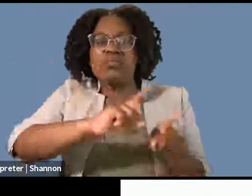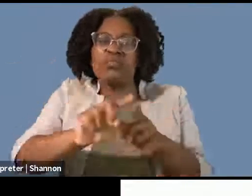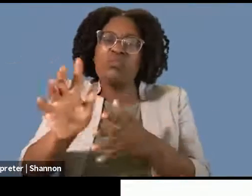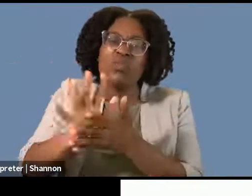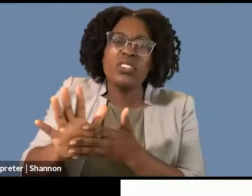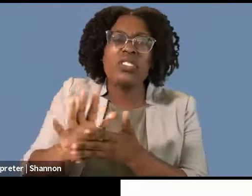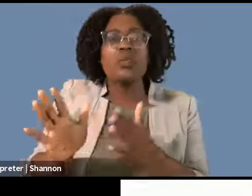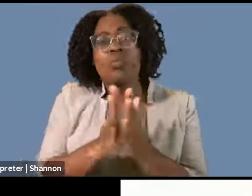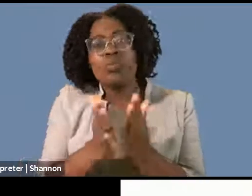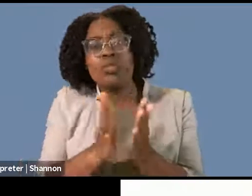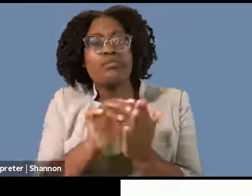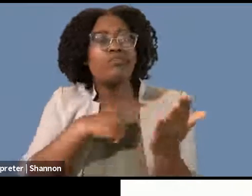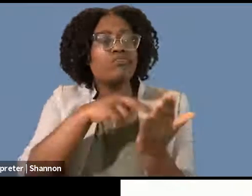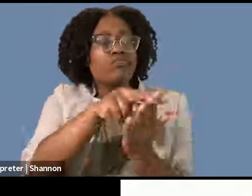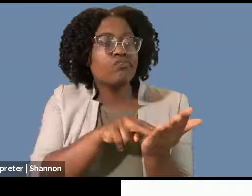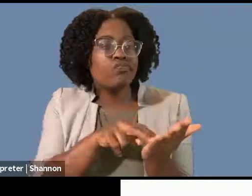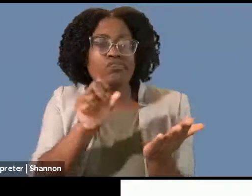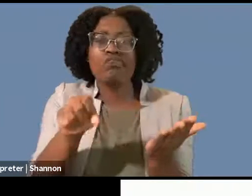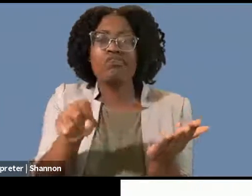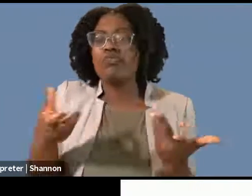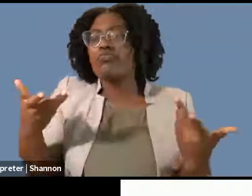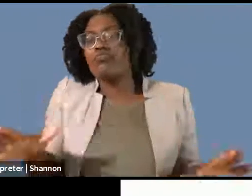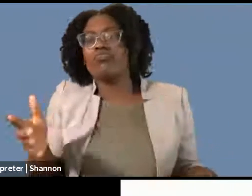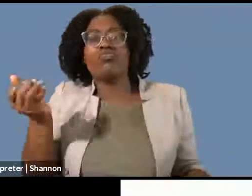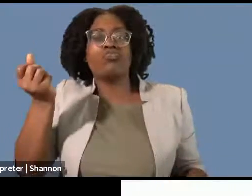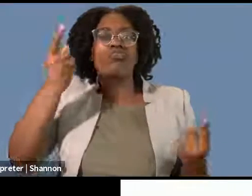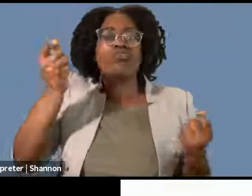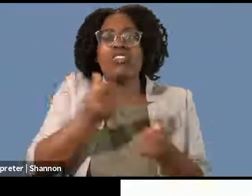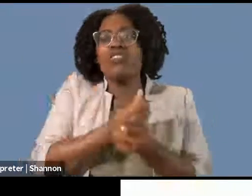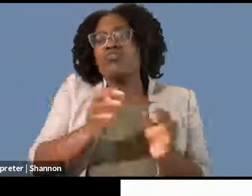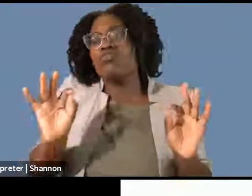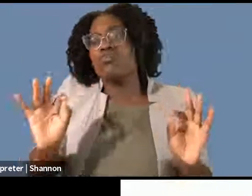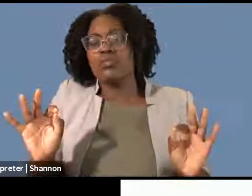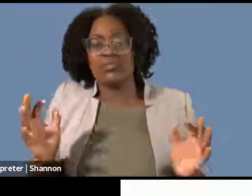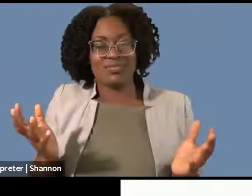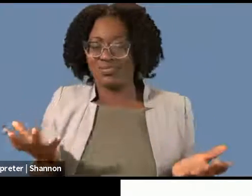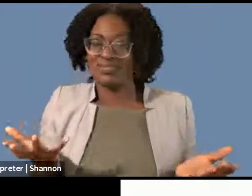action are you taking? What are you doing? It can be really simple. We can talk about that because